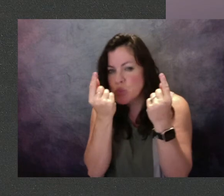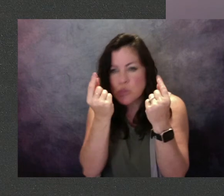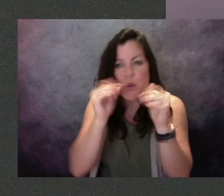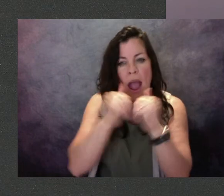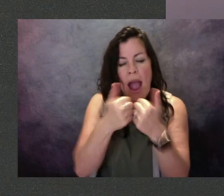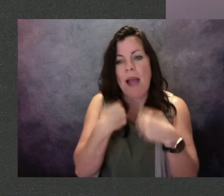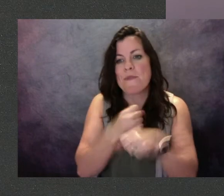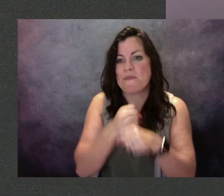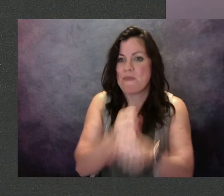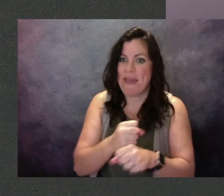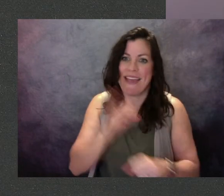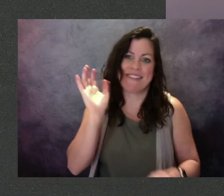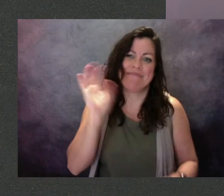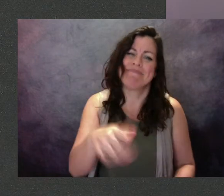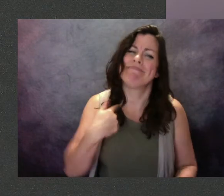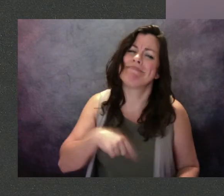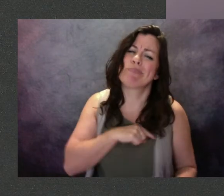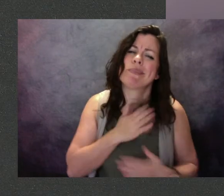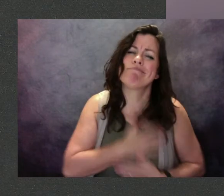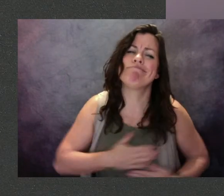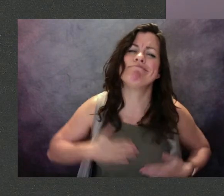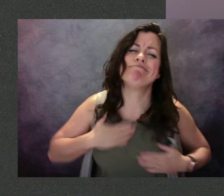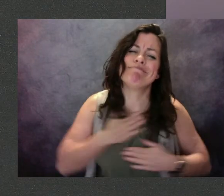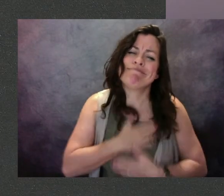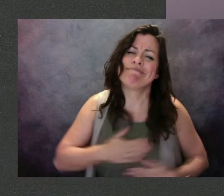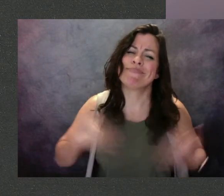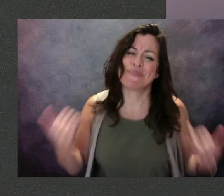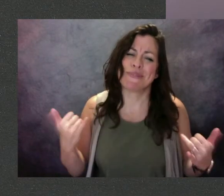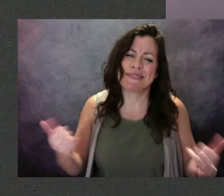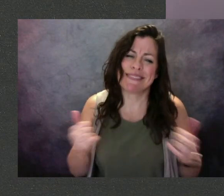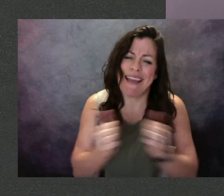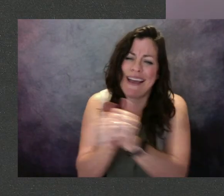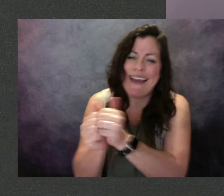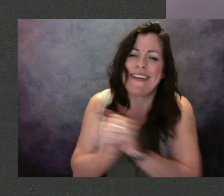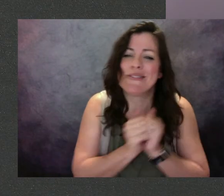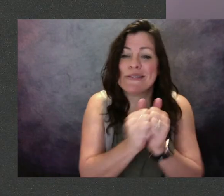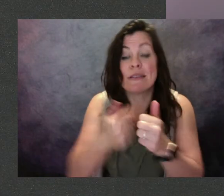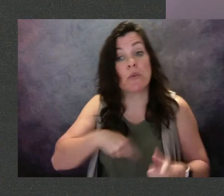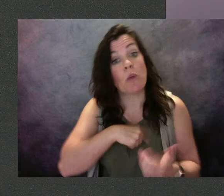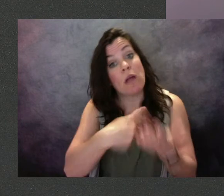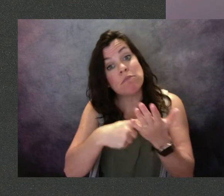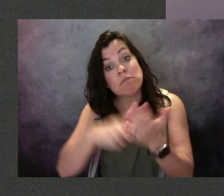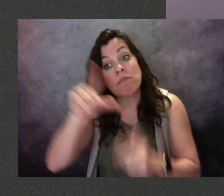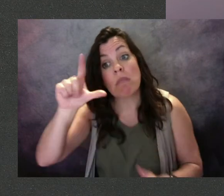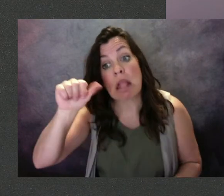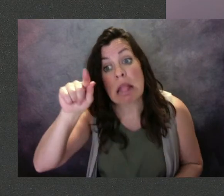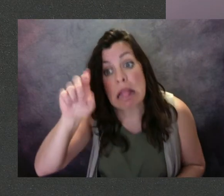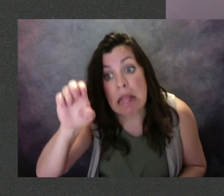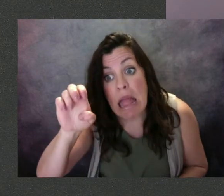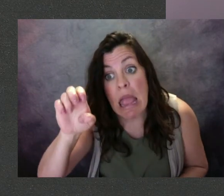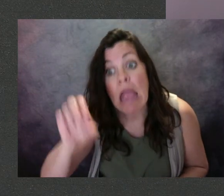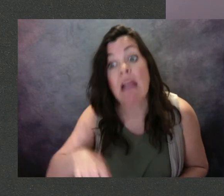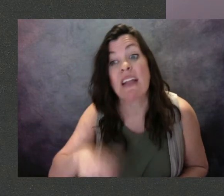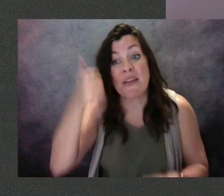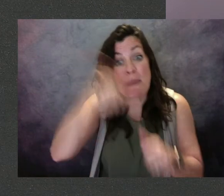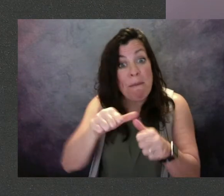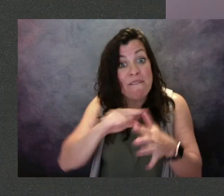I had another super fun day learning with you at home today. It was so fun learning about a lake and the five great lakes. Do you remember their names?